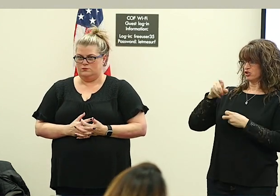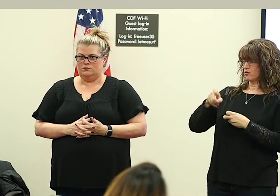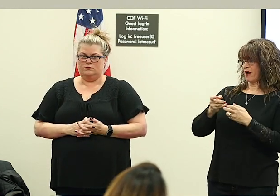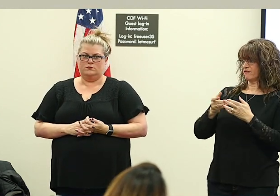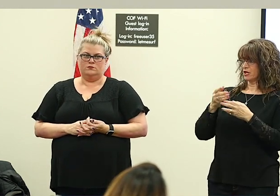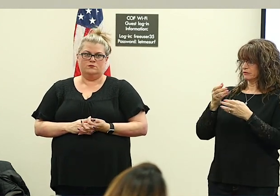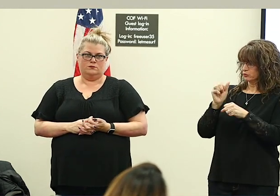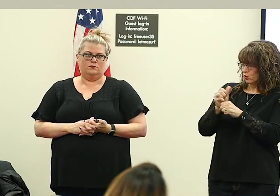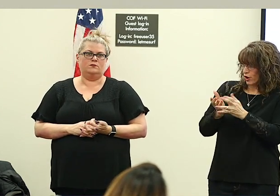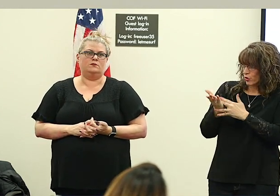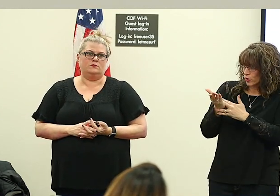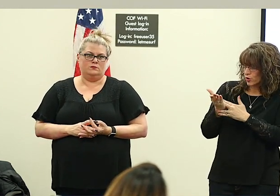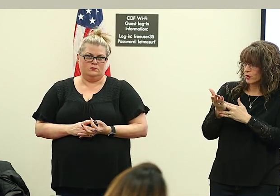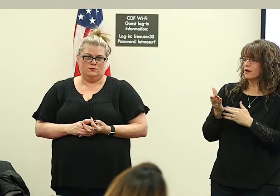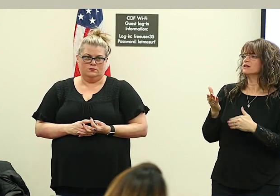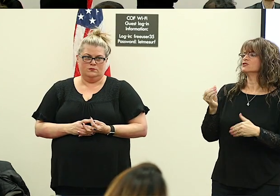in order to get that loan approval.